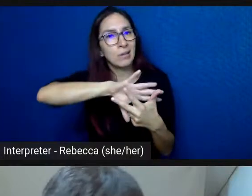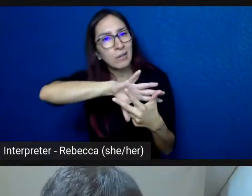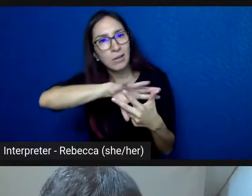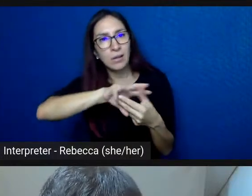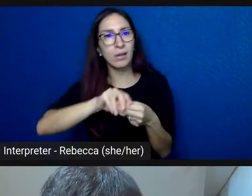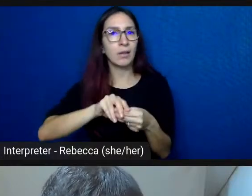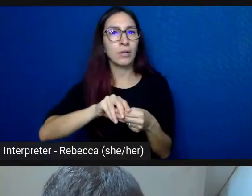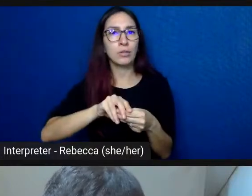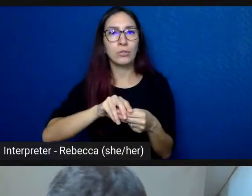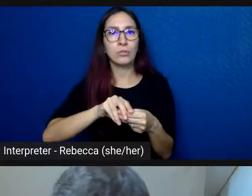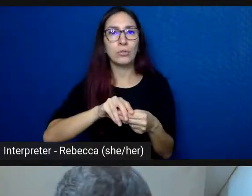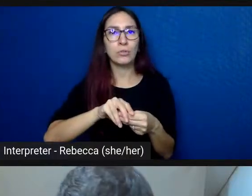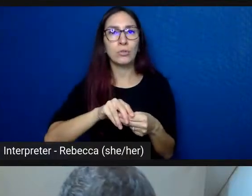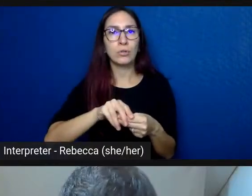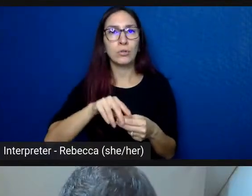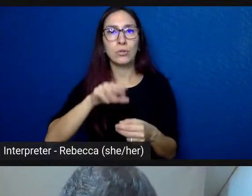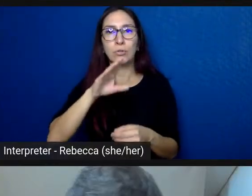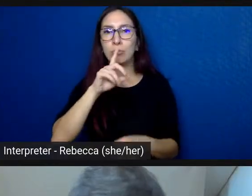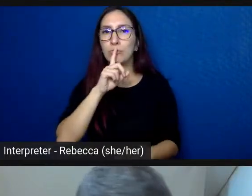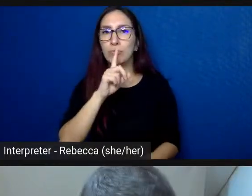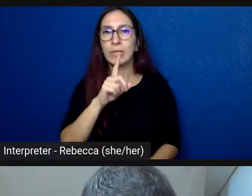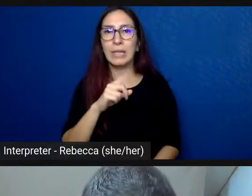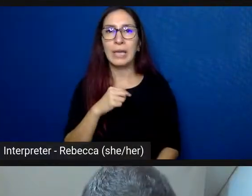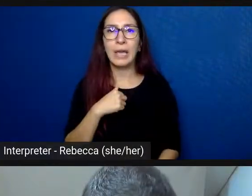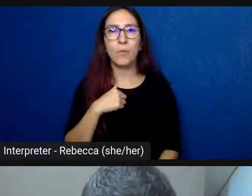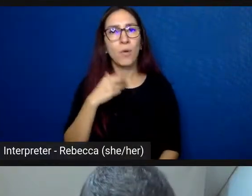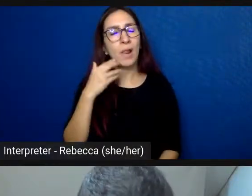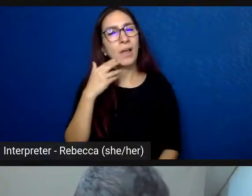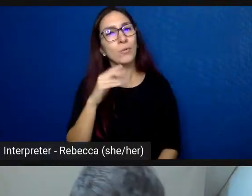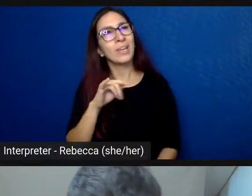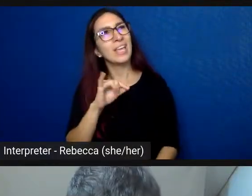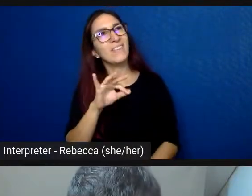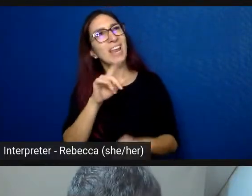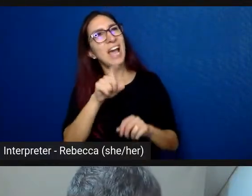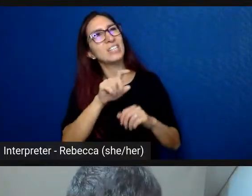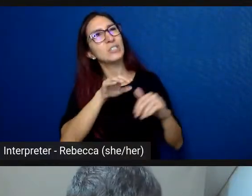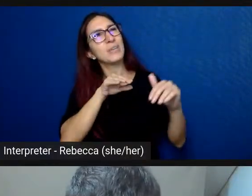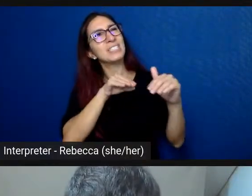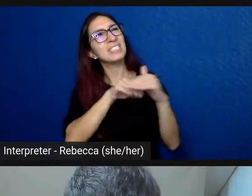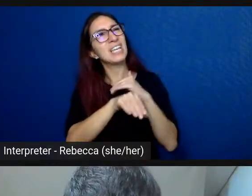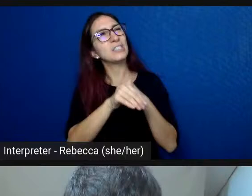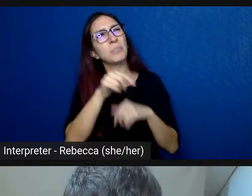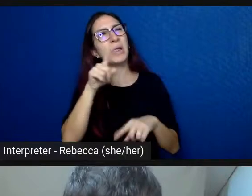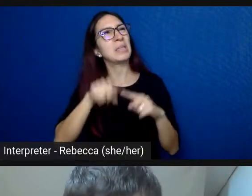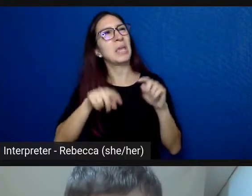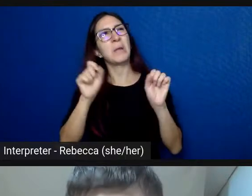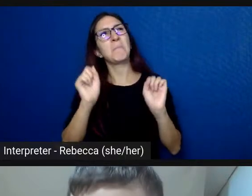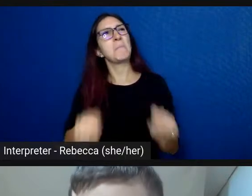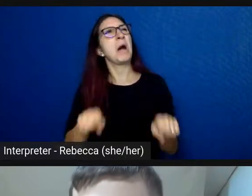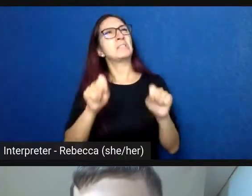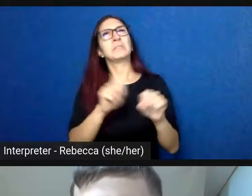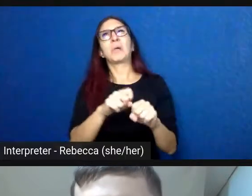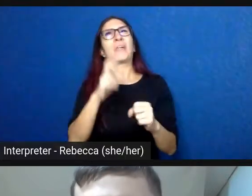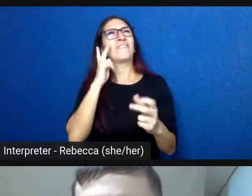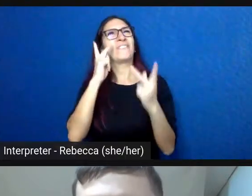usability accessibility and being attractive really come